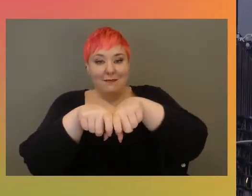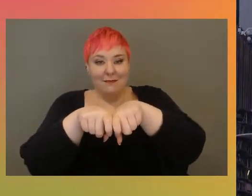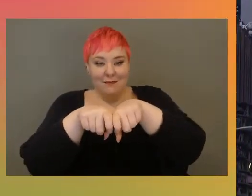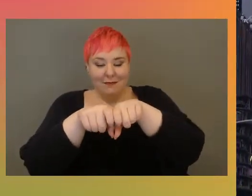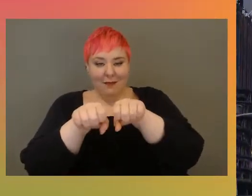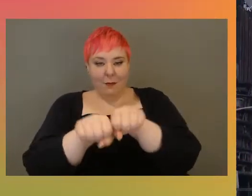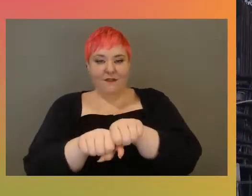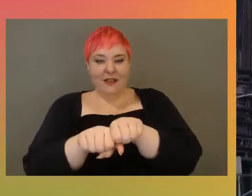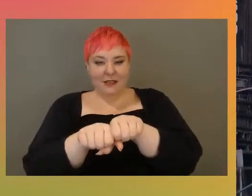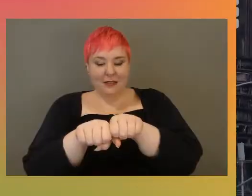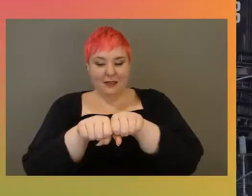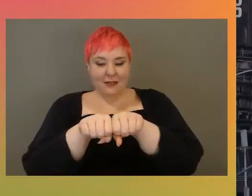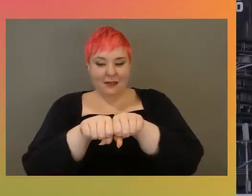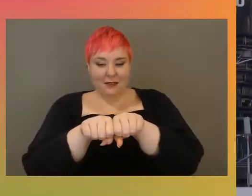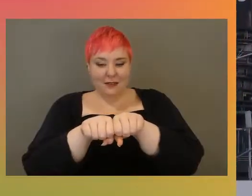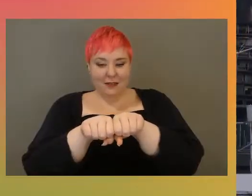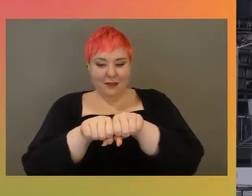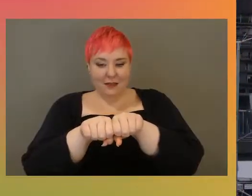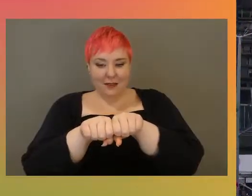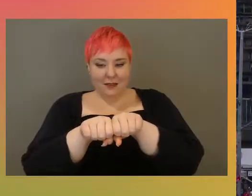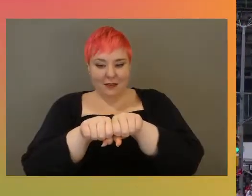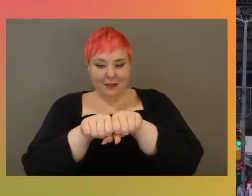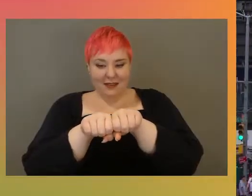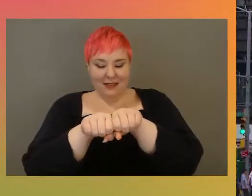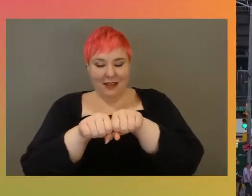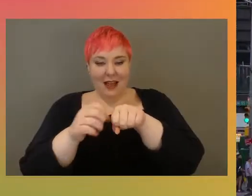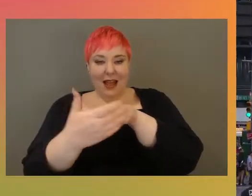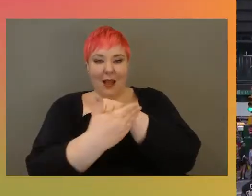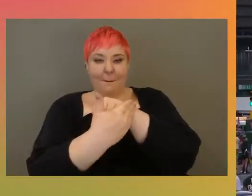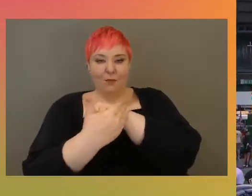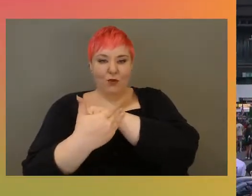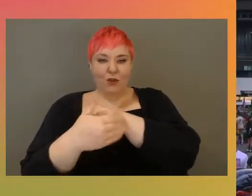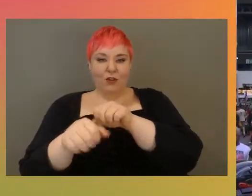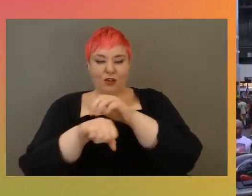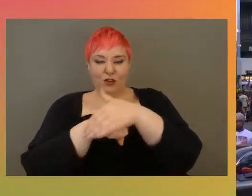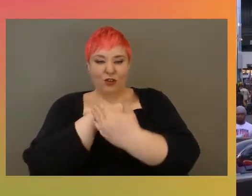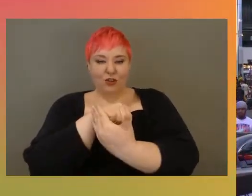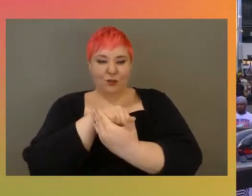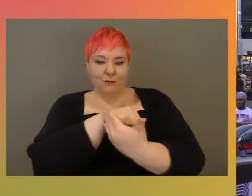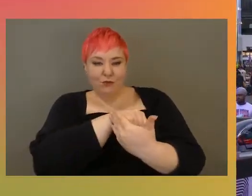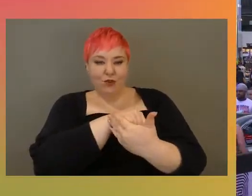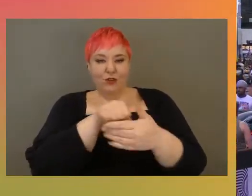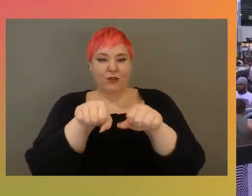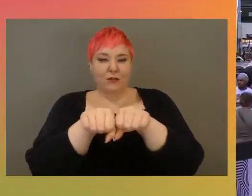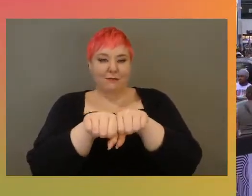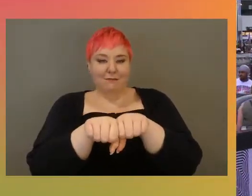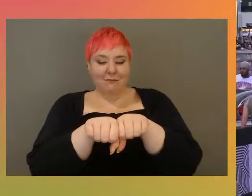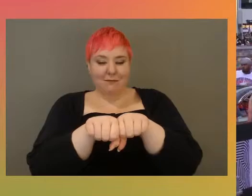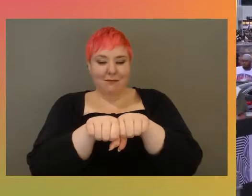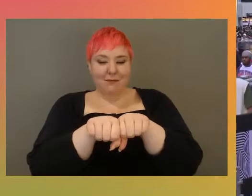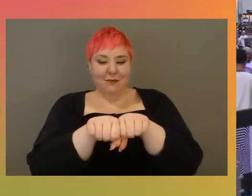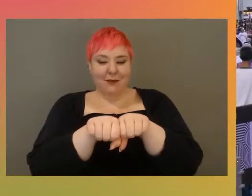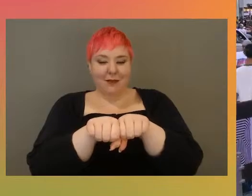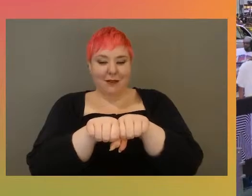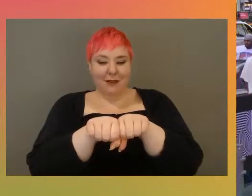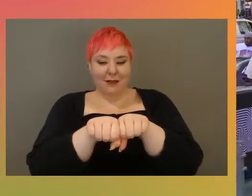ARMS WHEN, SLOWLY, PUT A FIST BETWEEN YOUR KNEES.